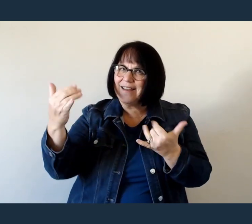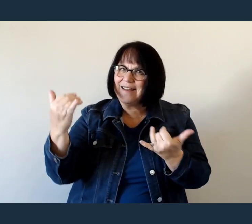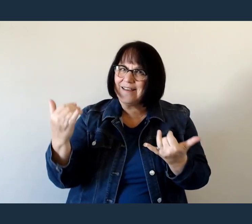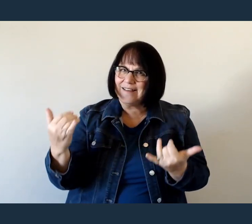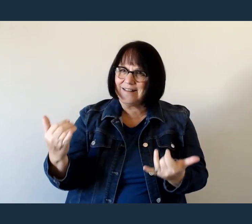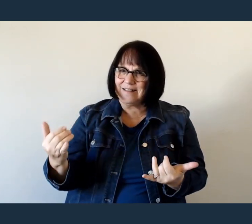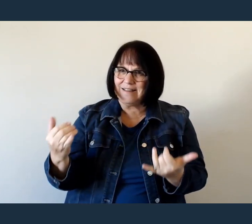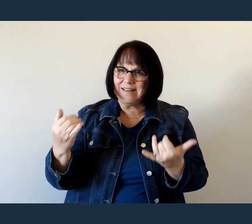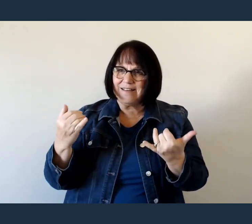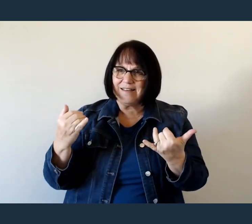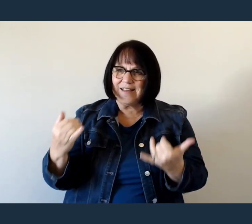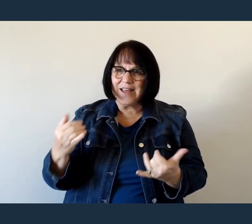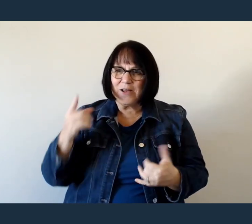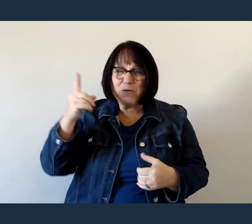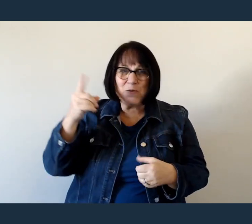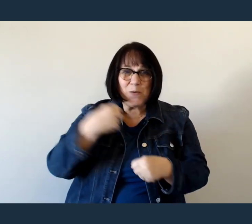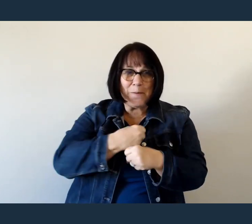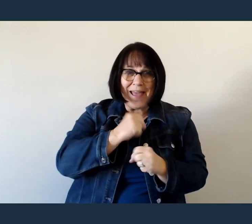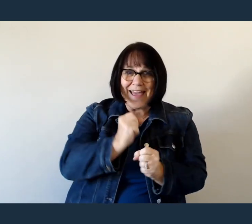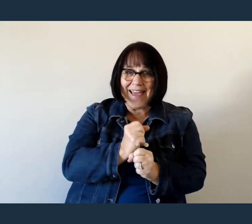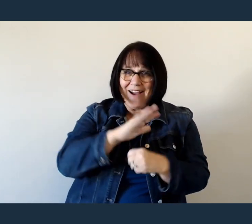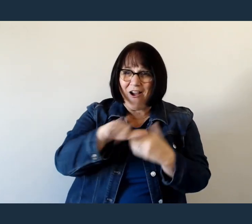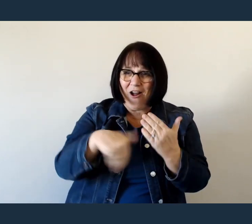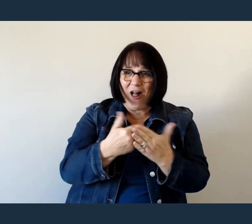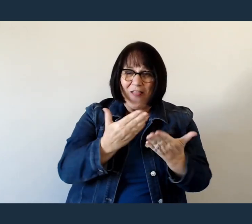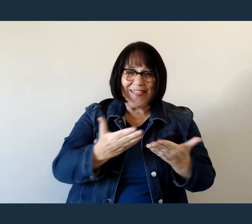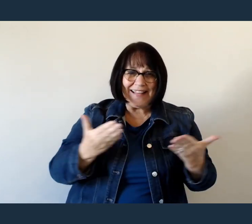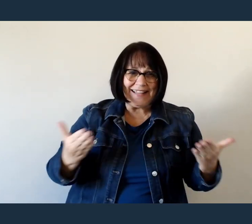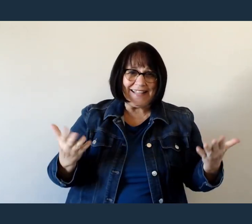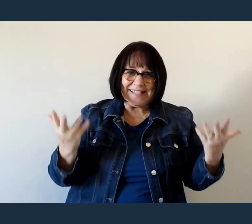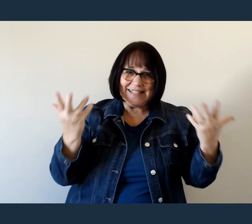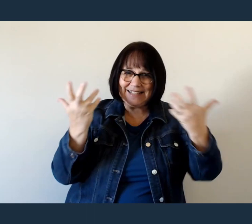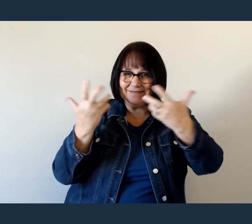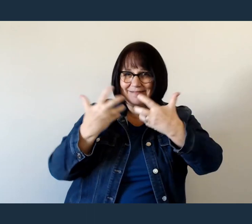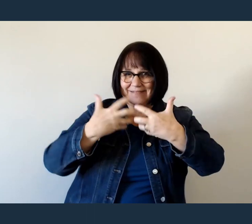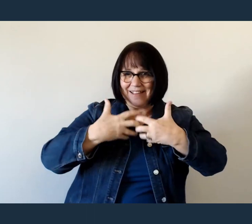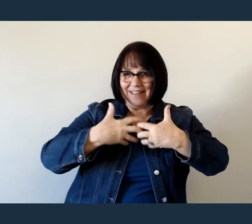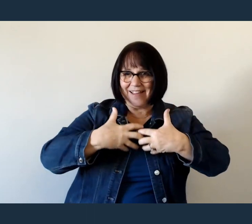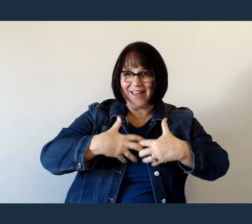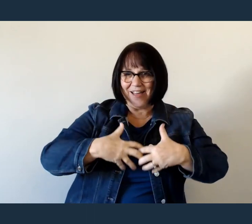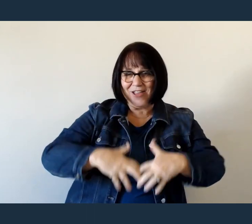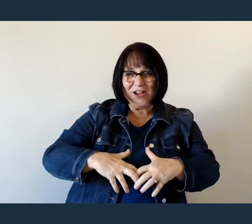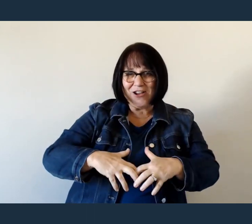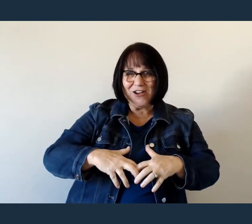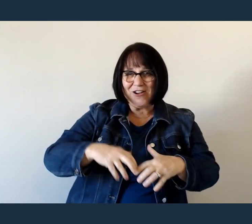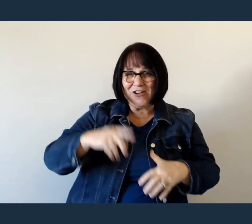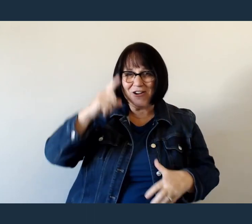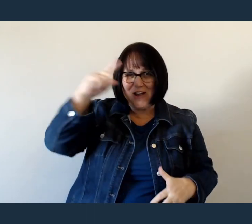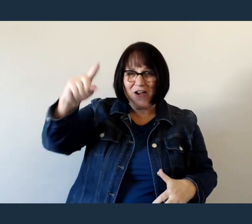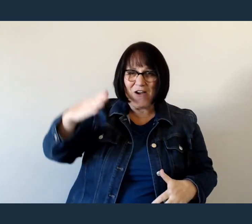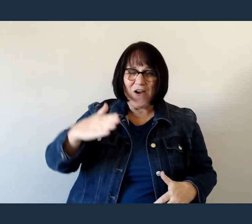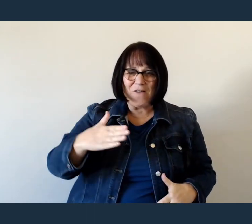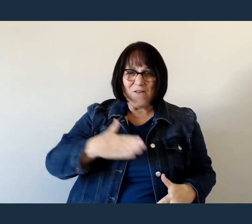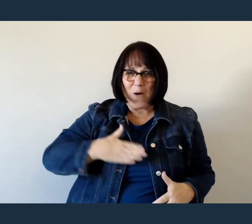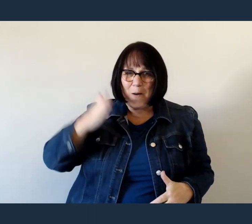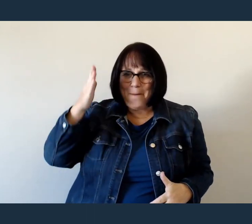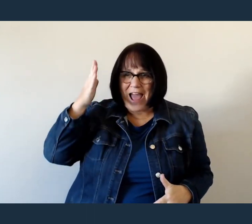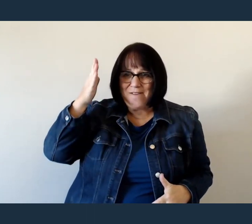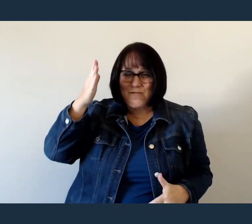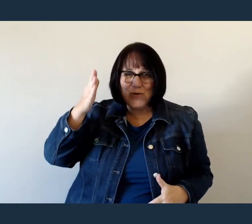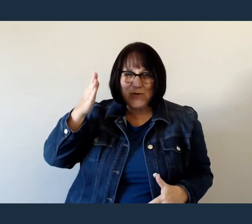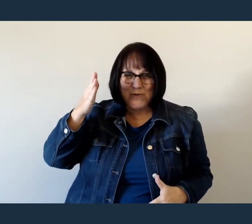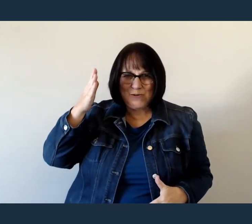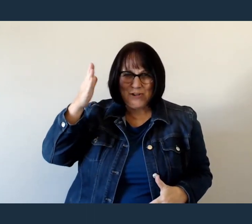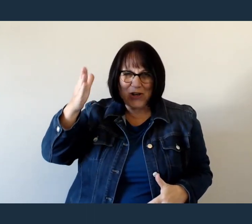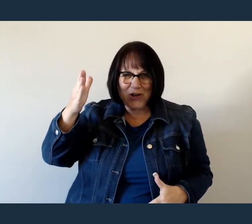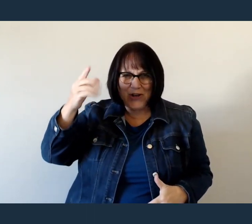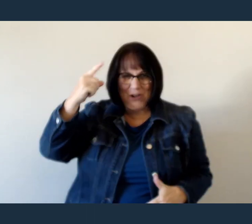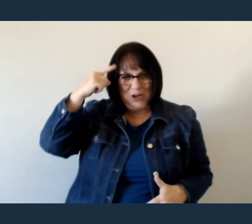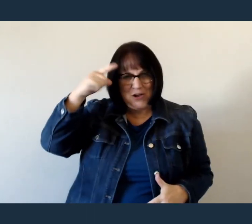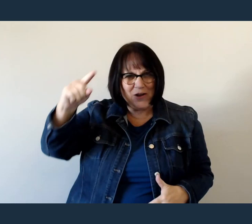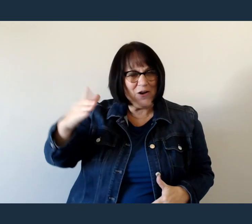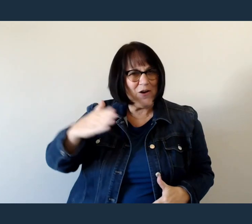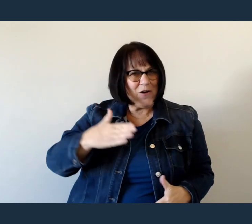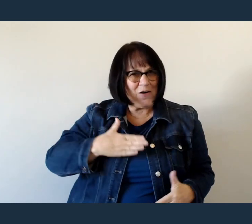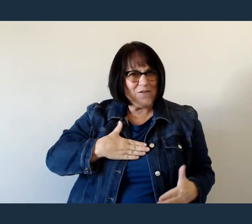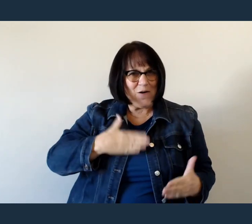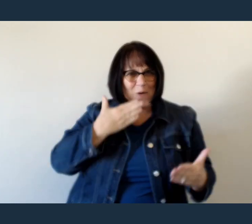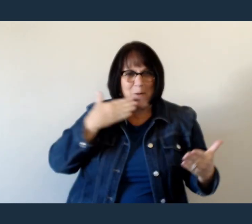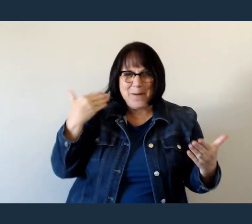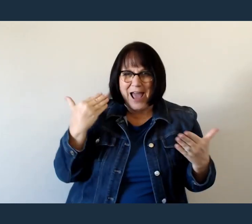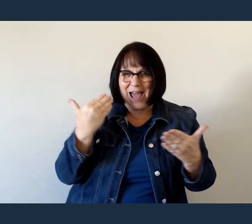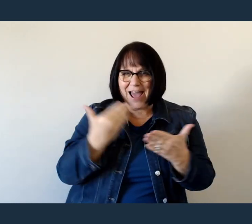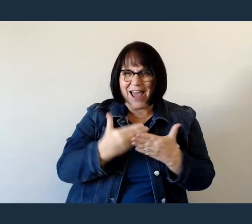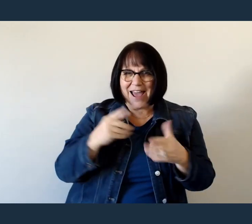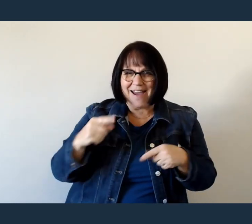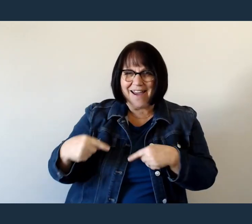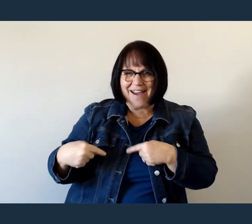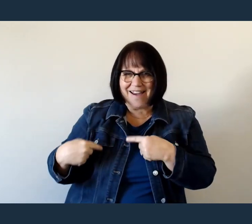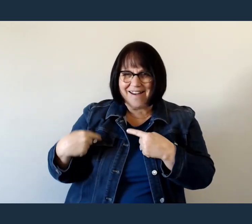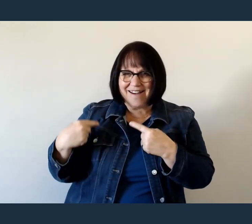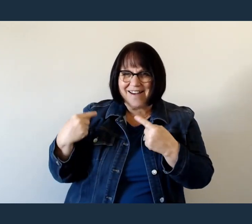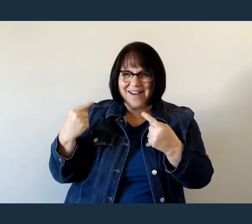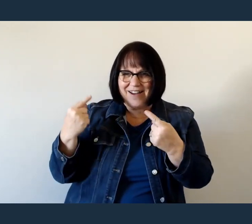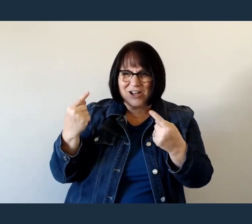You make all things work together For my future and for my good